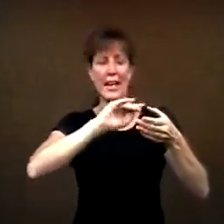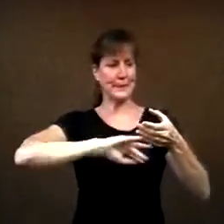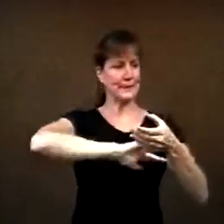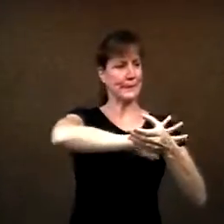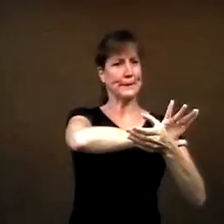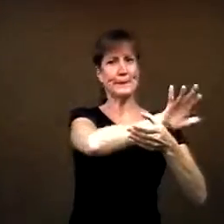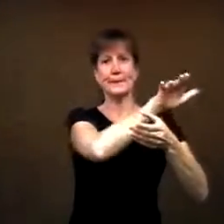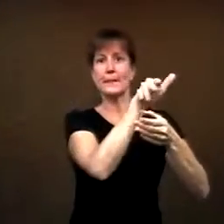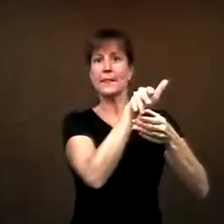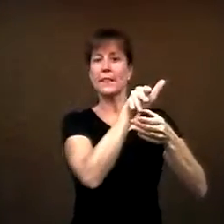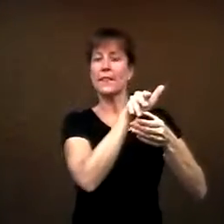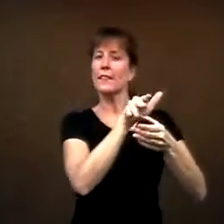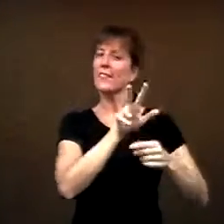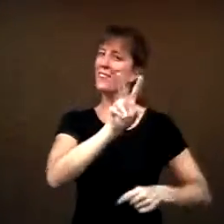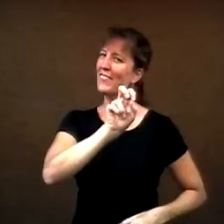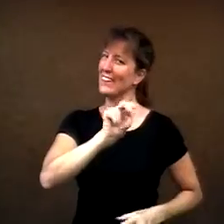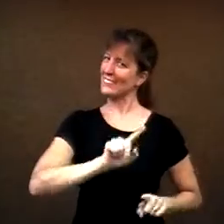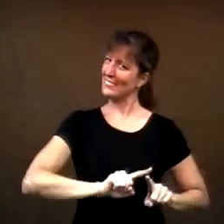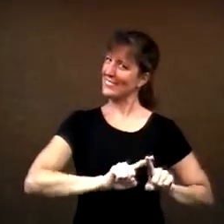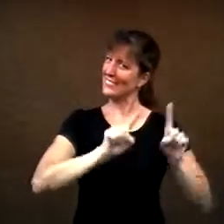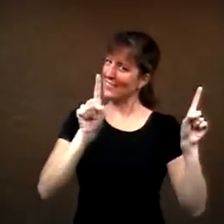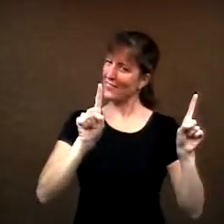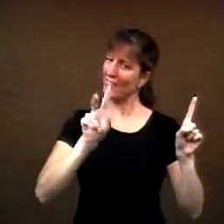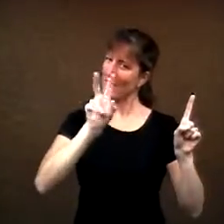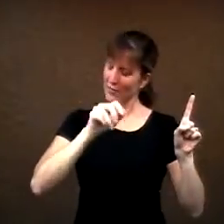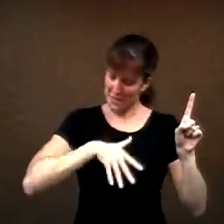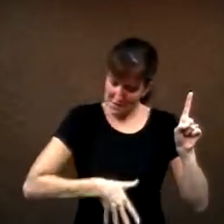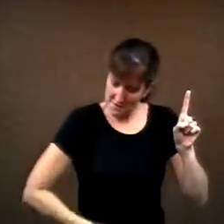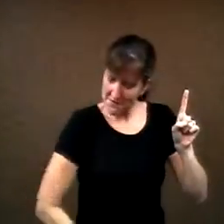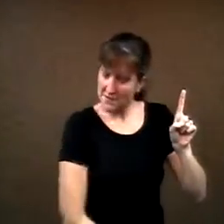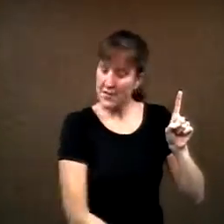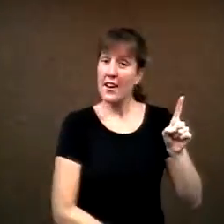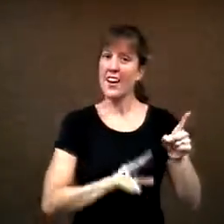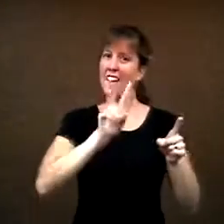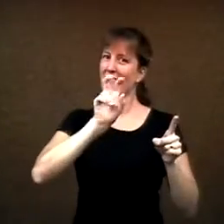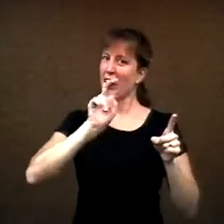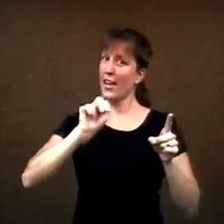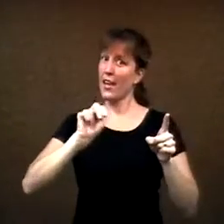unlike other veins, that usually carry 'poor' blood. The blood that returns to the left atrium, from the